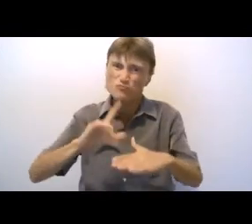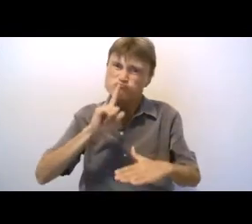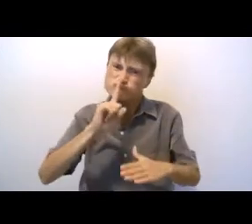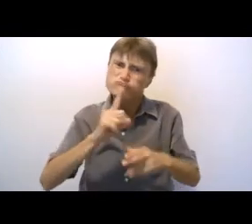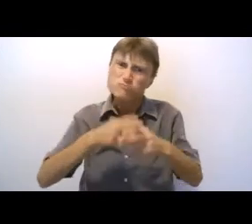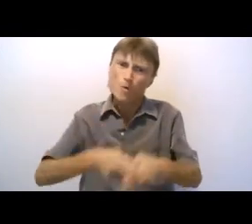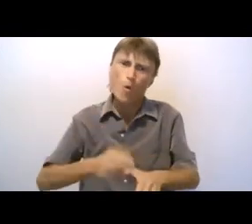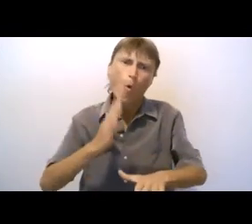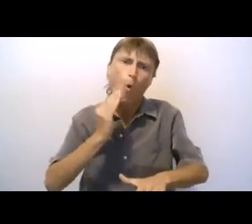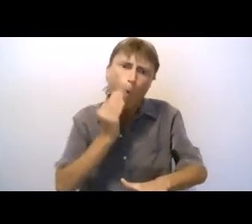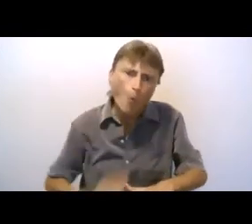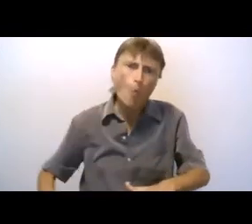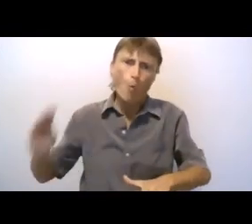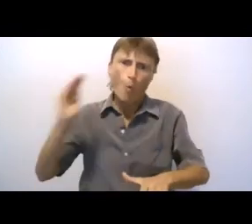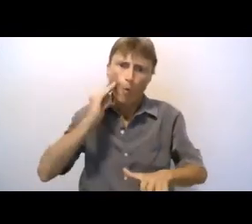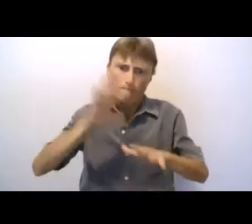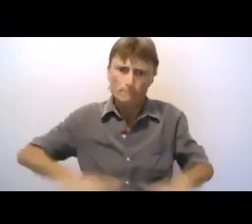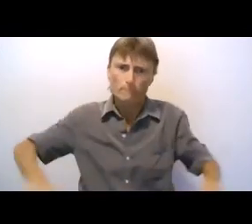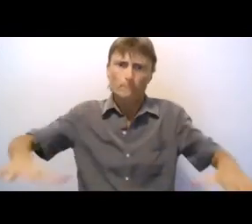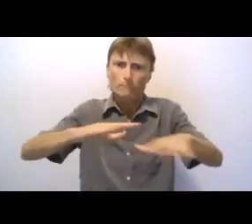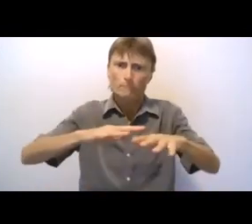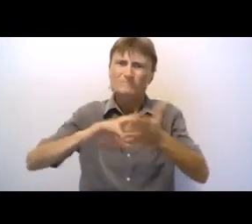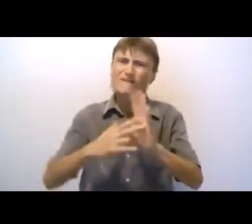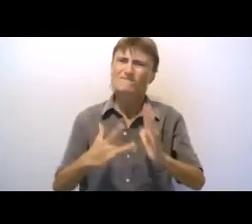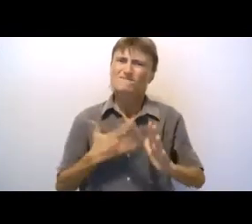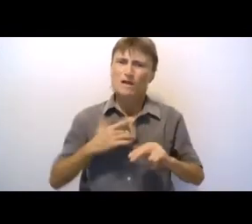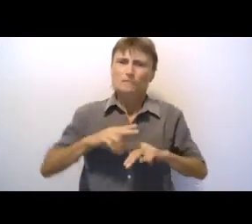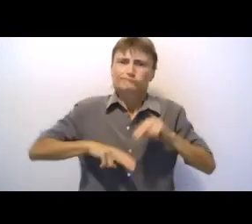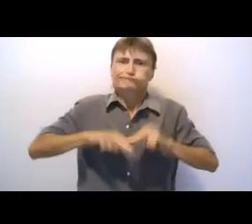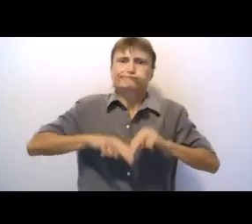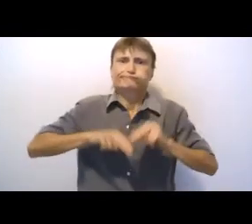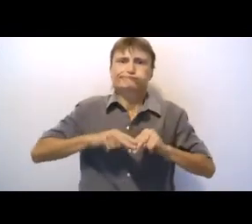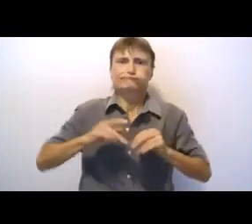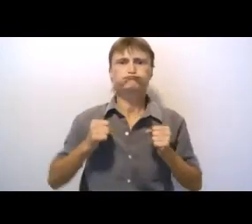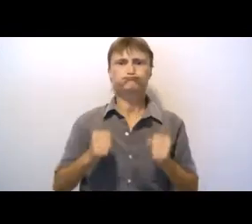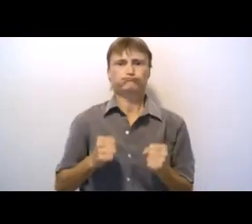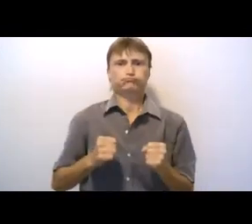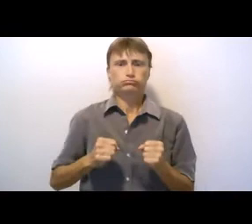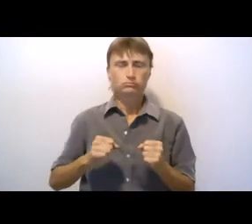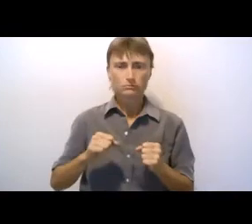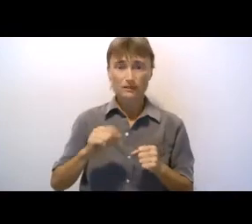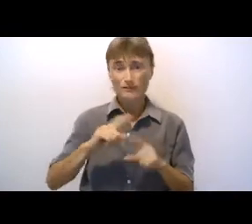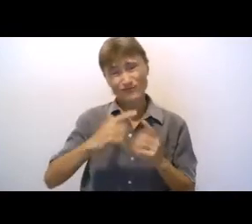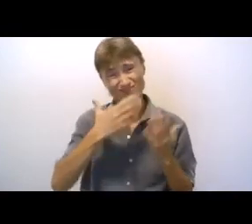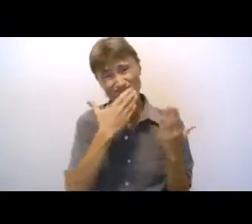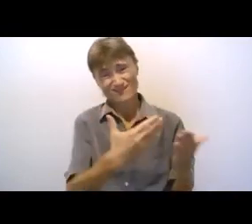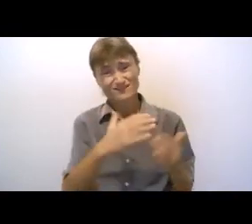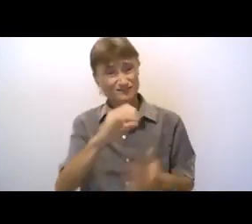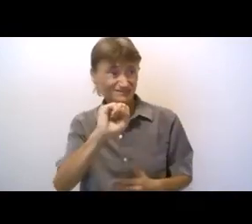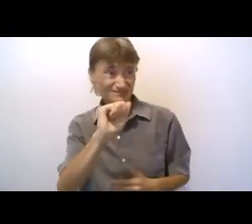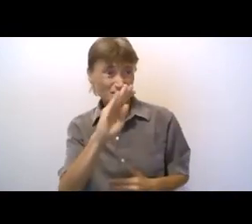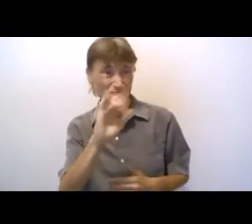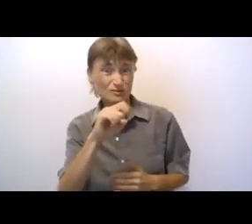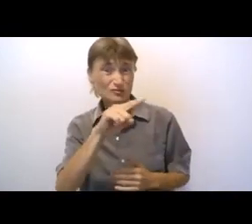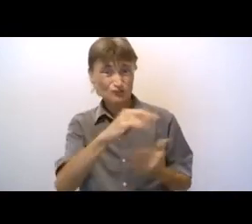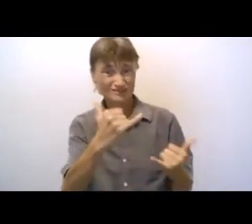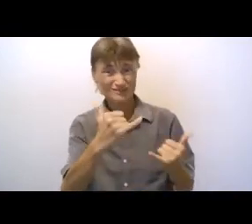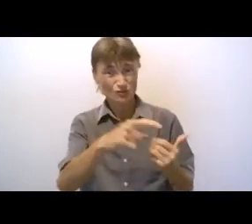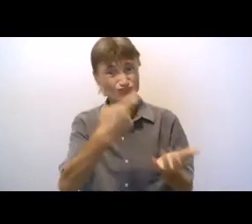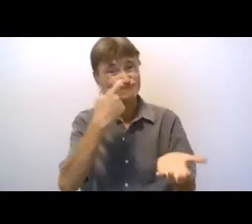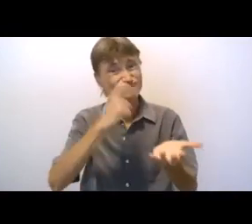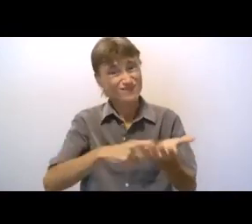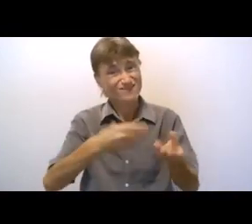restorative time. And so, again, many thanks, Sable, for reminding me of that today.